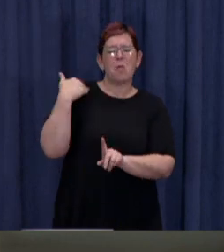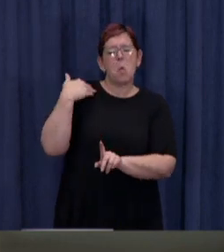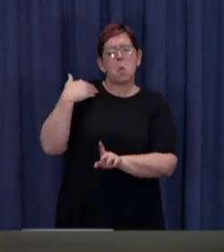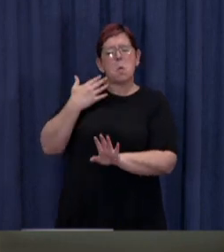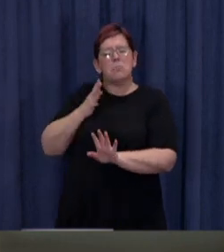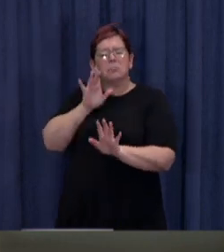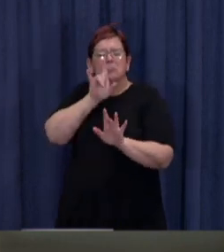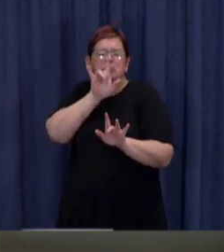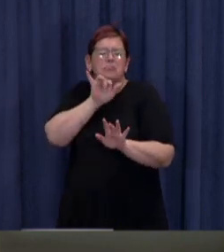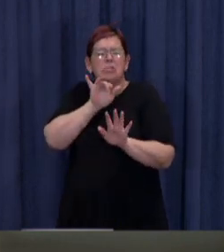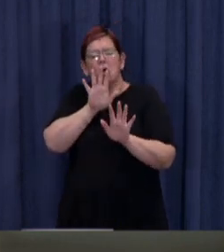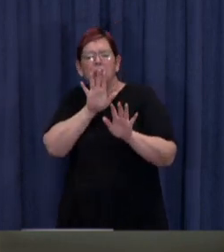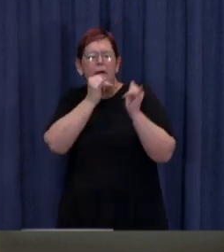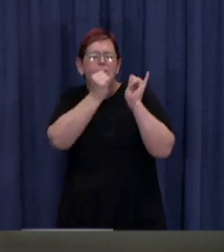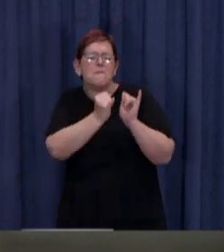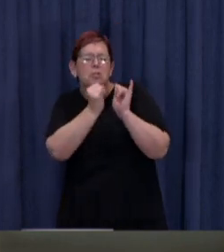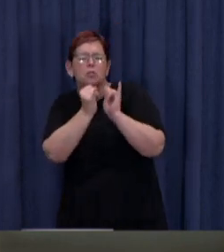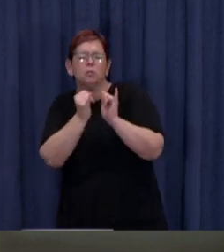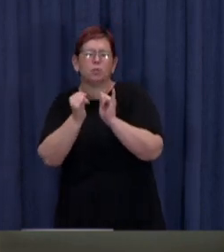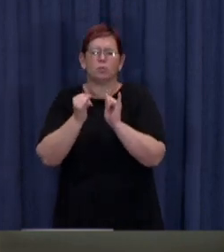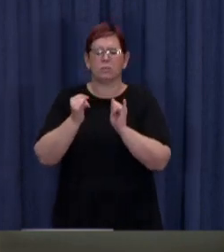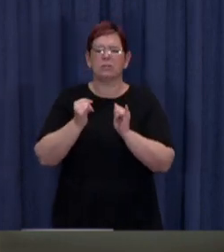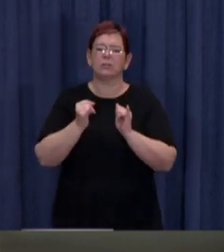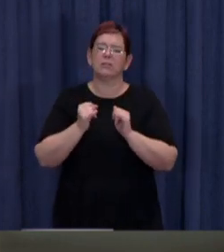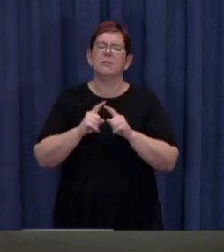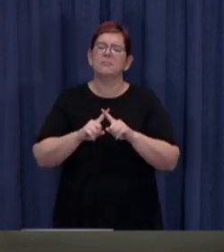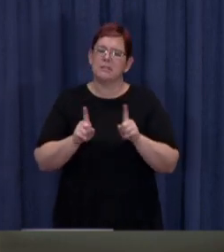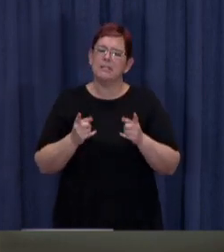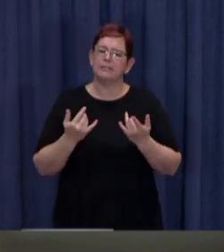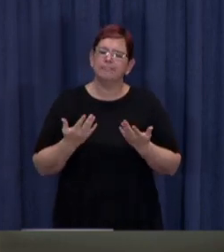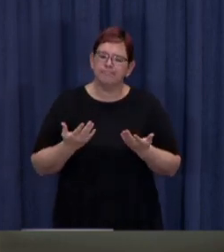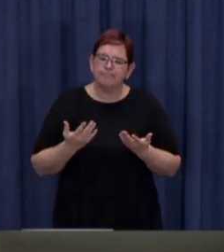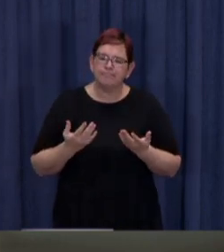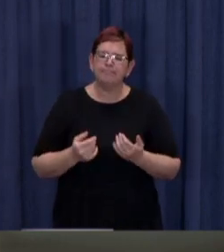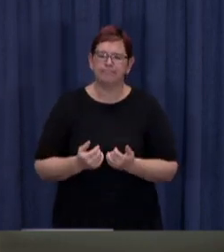the trend line which is a positive one in terms of employers and contractors